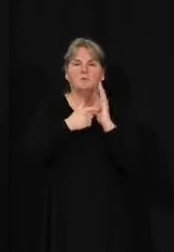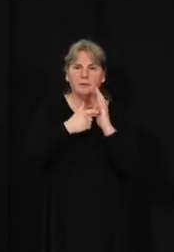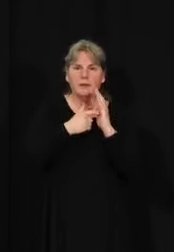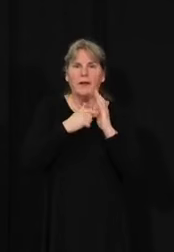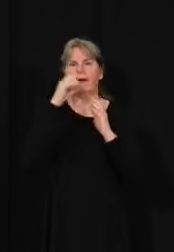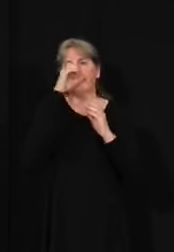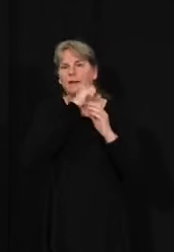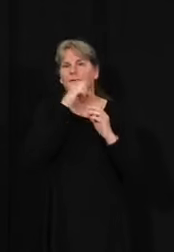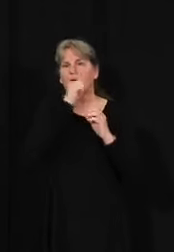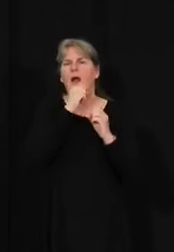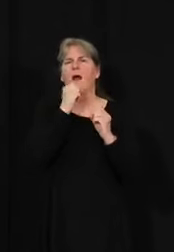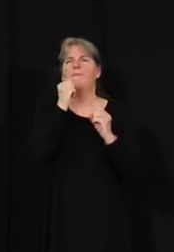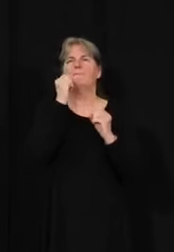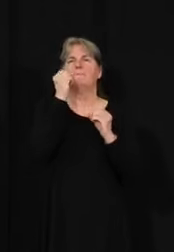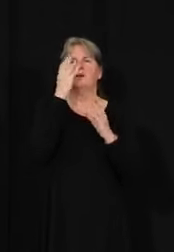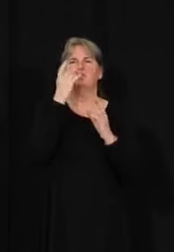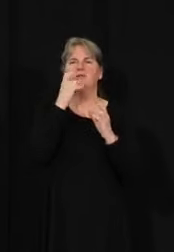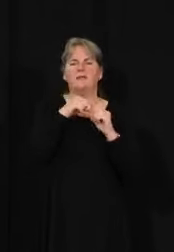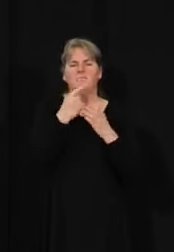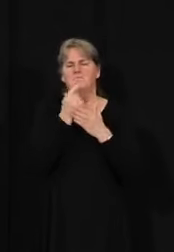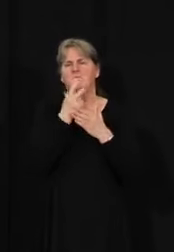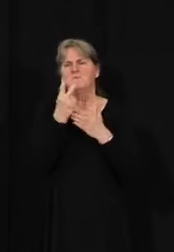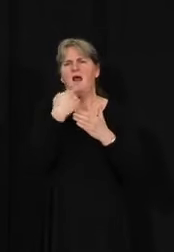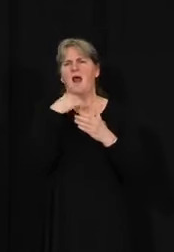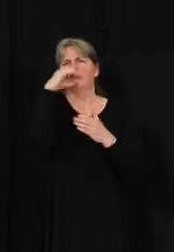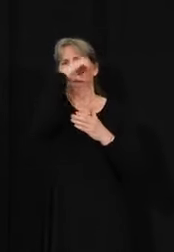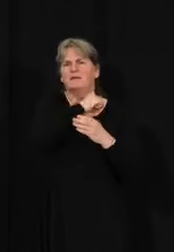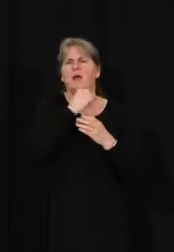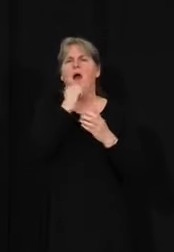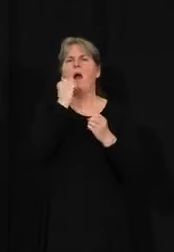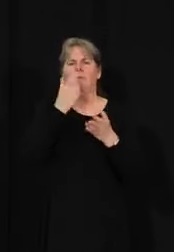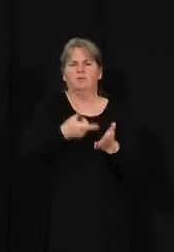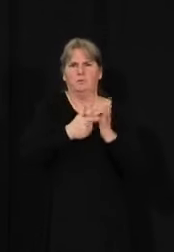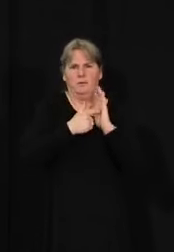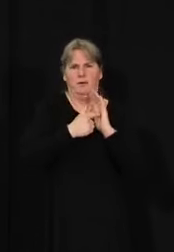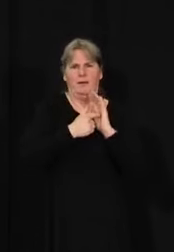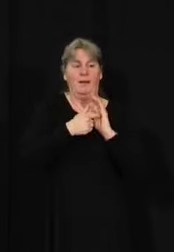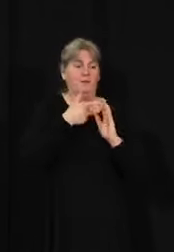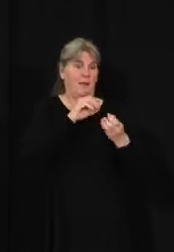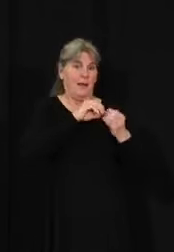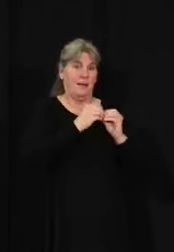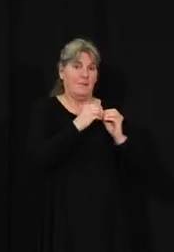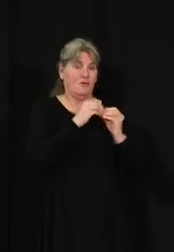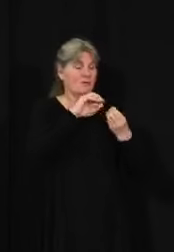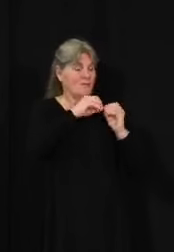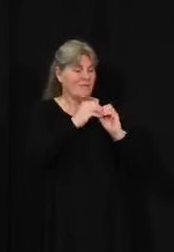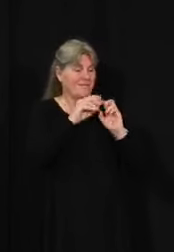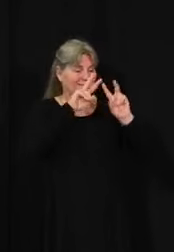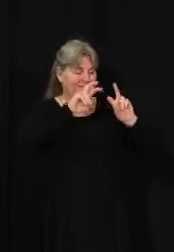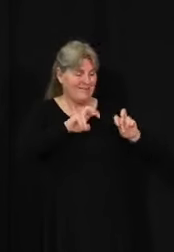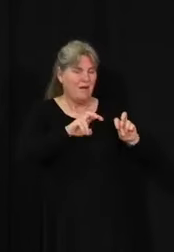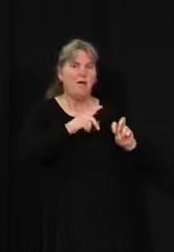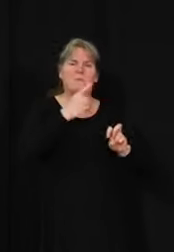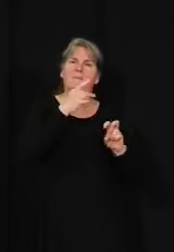ongoing and estimated needs in the weeks to come. So the modelling then has a role in, okay, what if things get